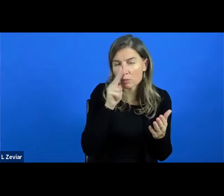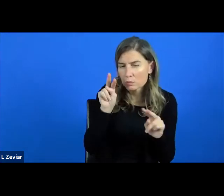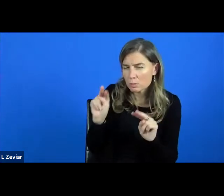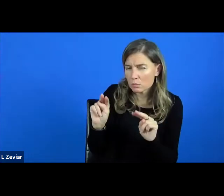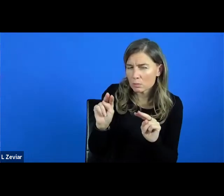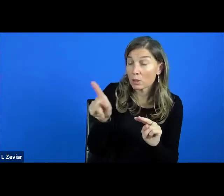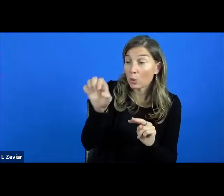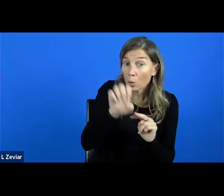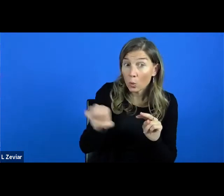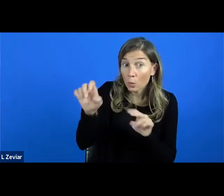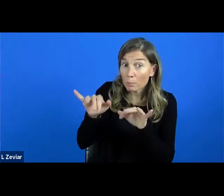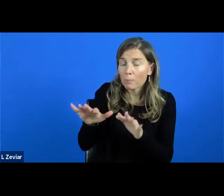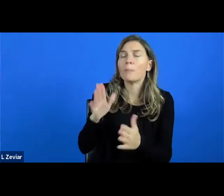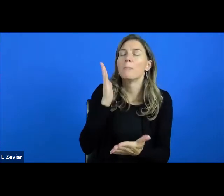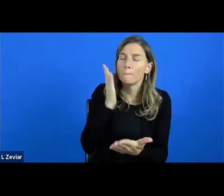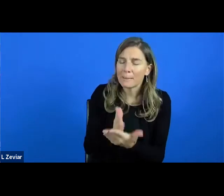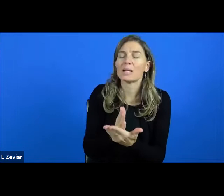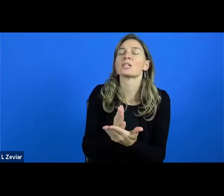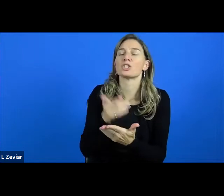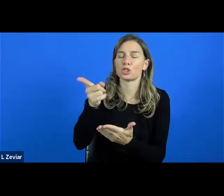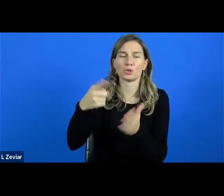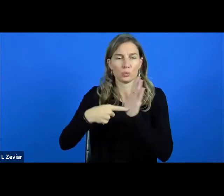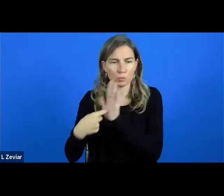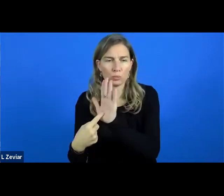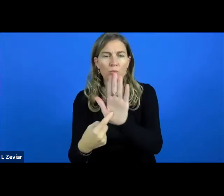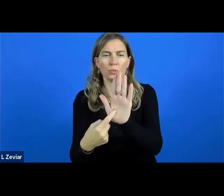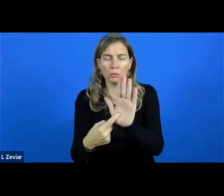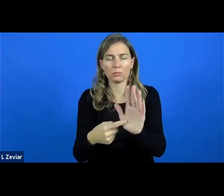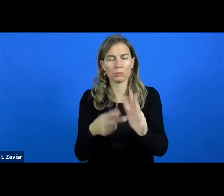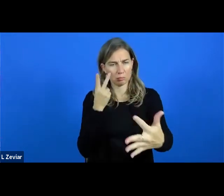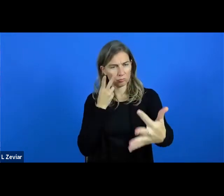it was transparent, which means people, citizens, could know